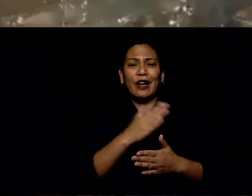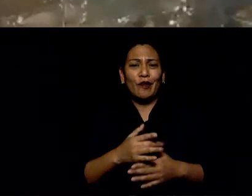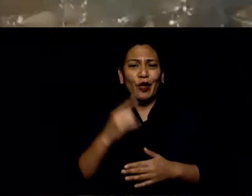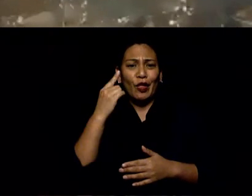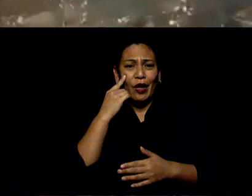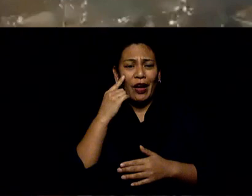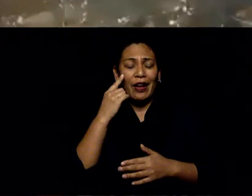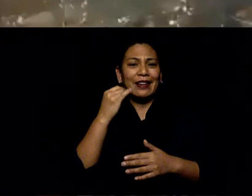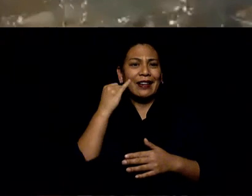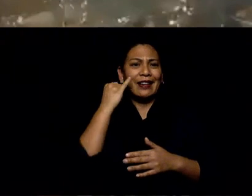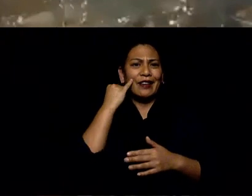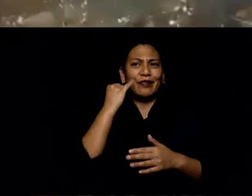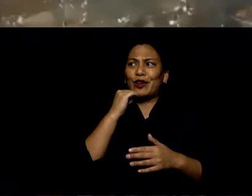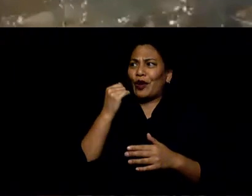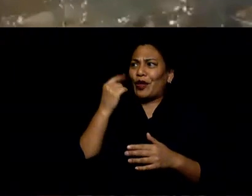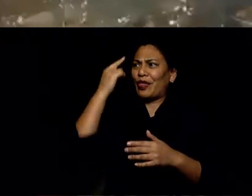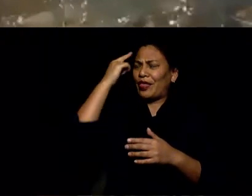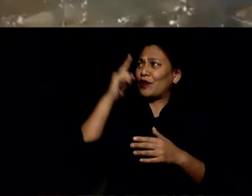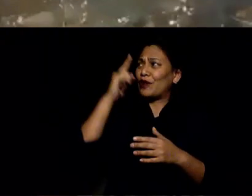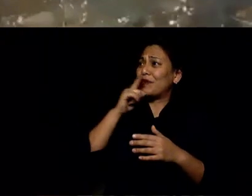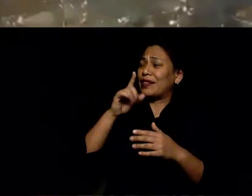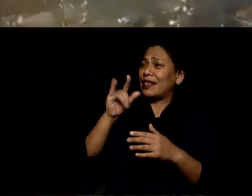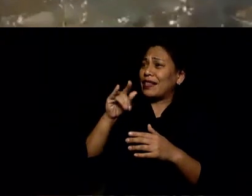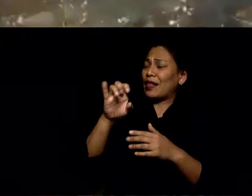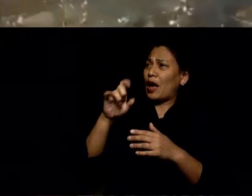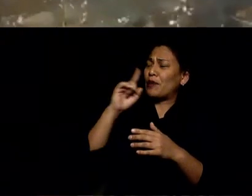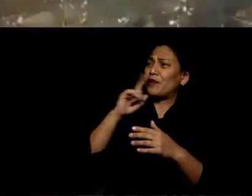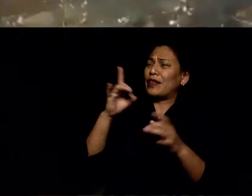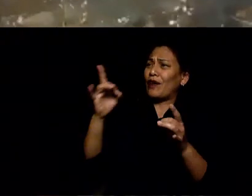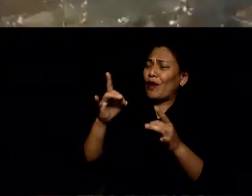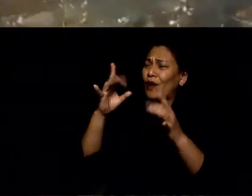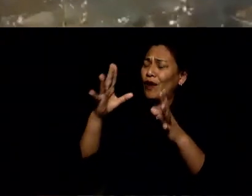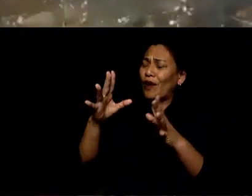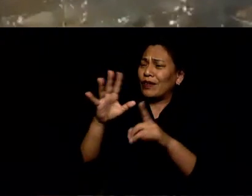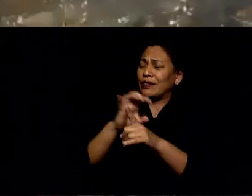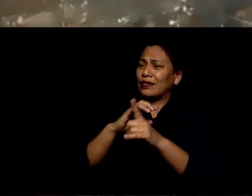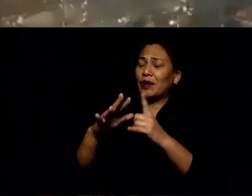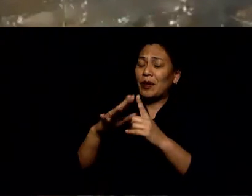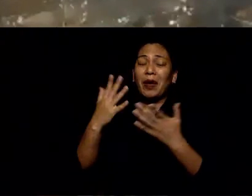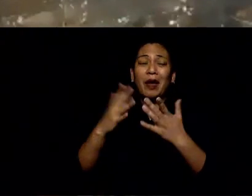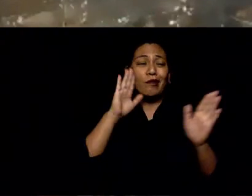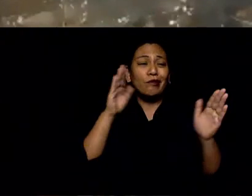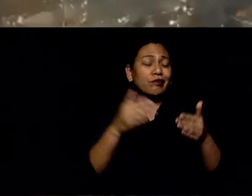I would have probably gone into the arts in some way. Maybe theatre or creative writing.